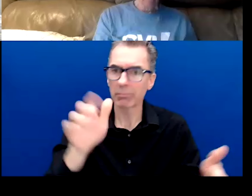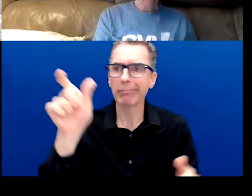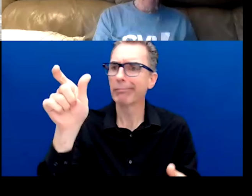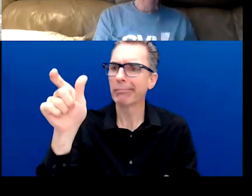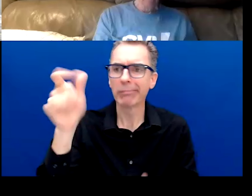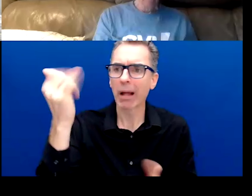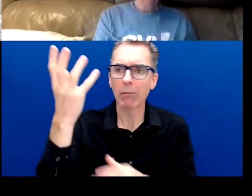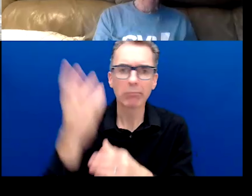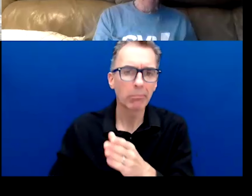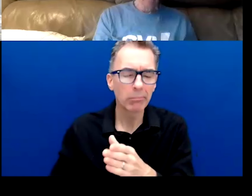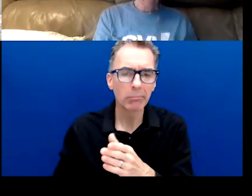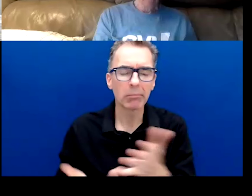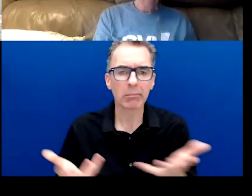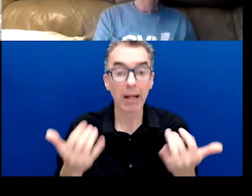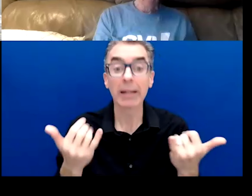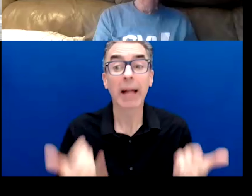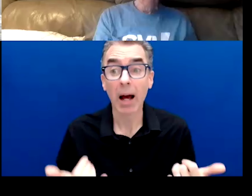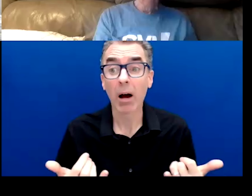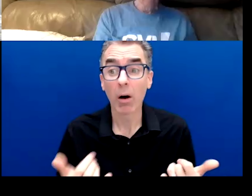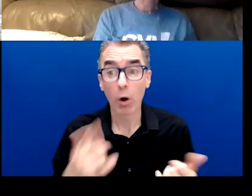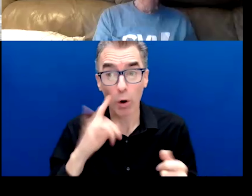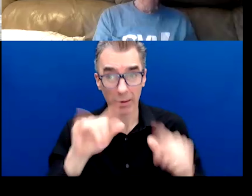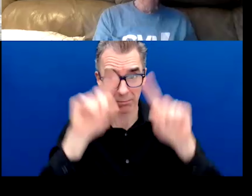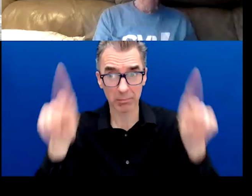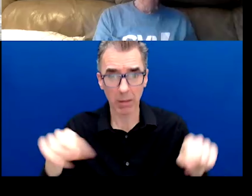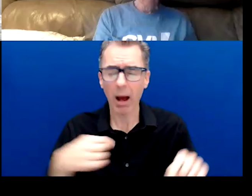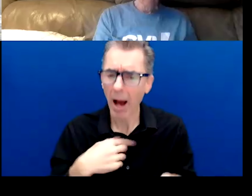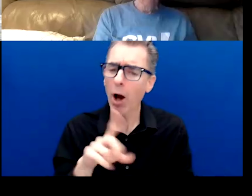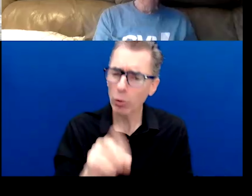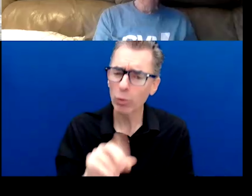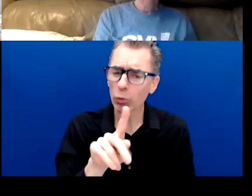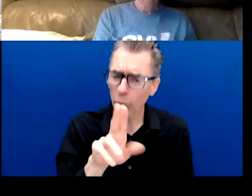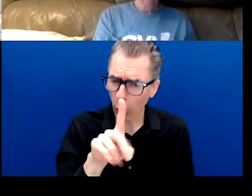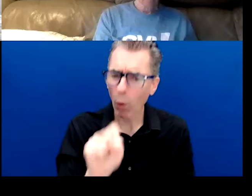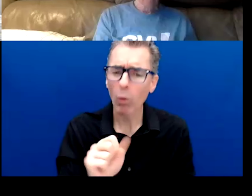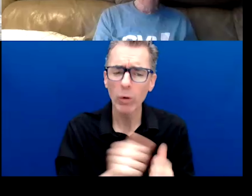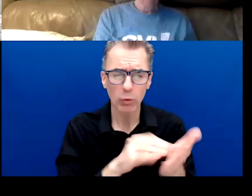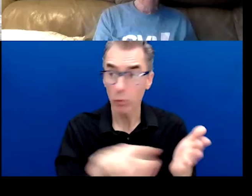And you just have what you have now, which I do the kudos of my students. And you're absolutely correct. The students love kudos.